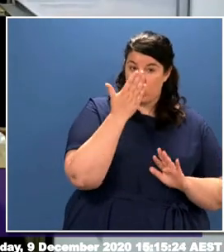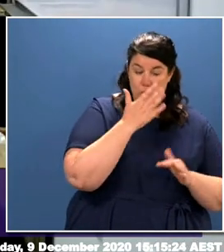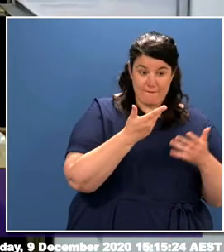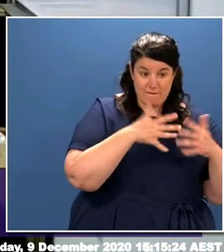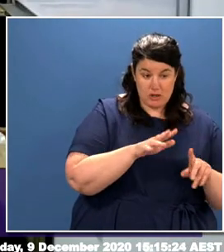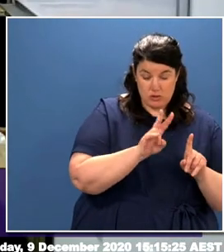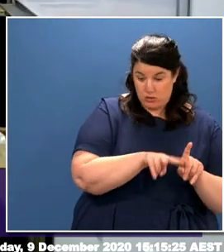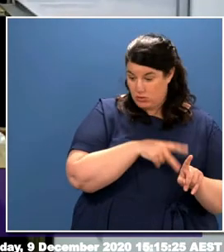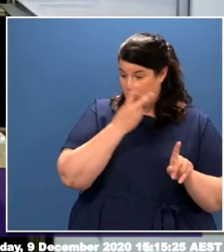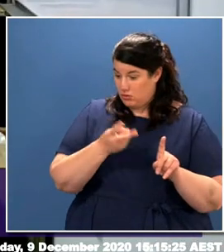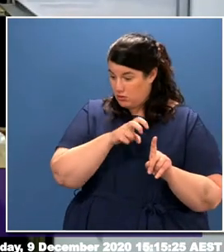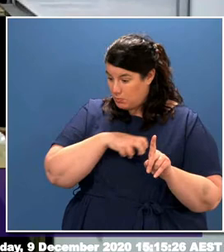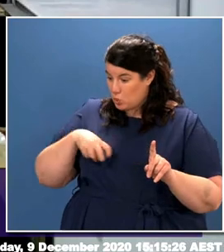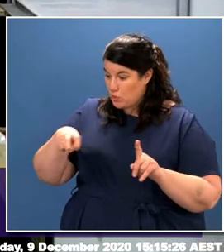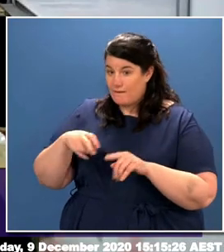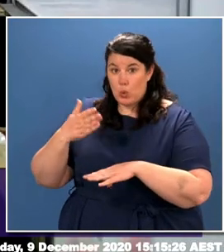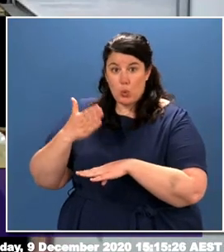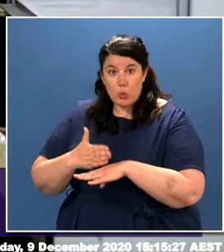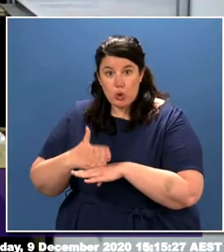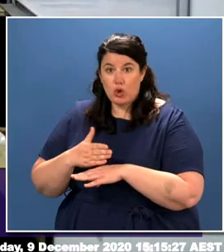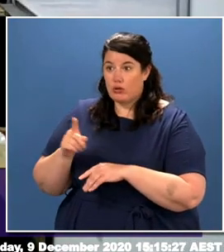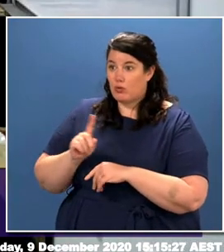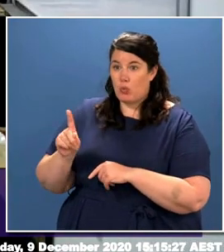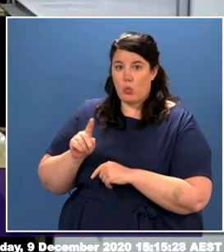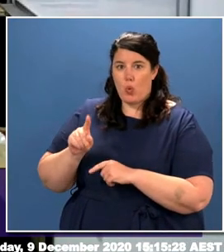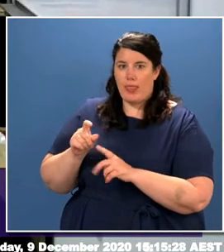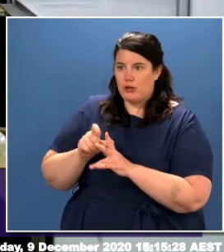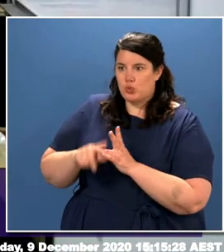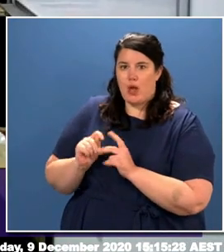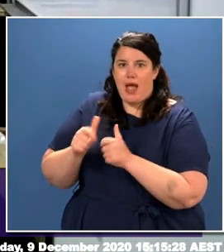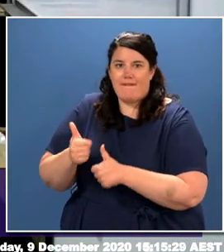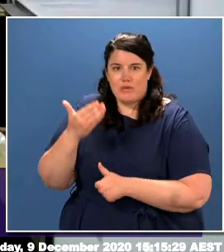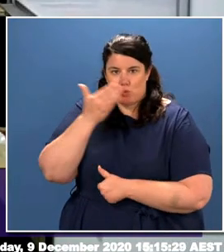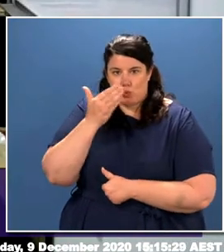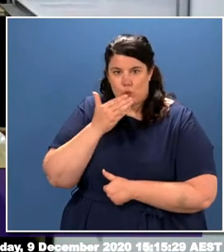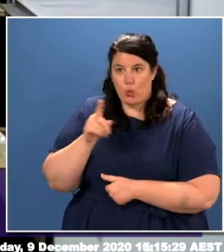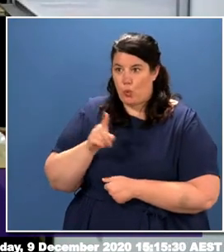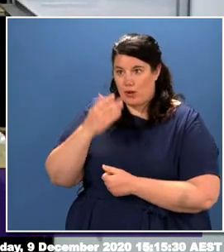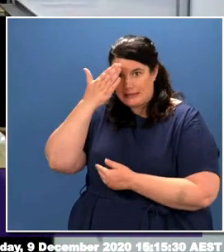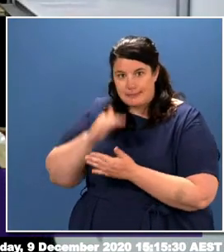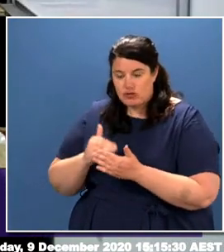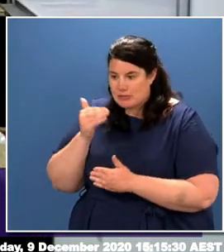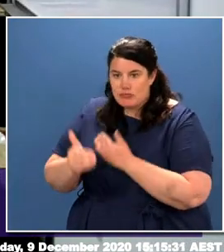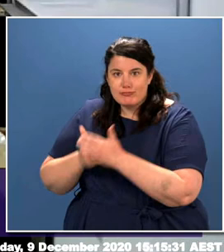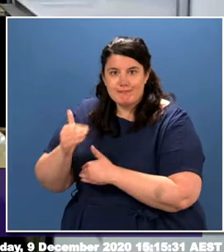contemporary situation about the intersecting processes and what they have been exposed to and experienced.